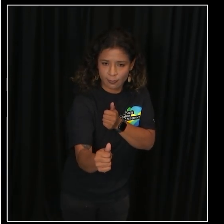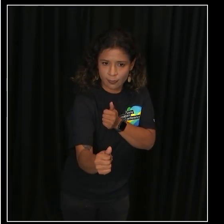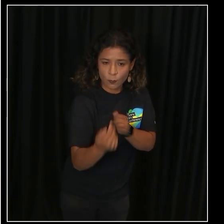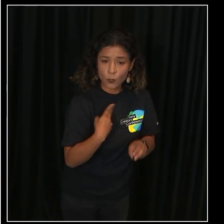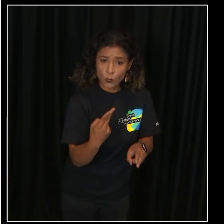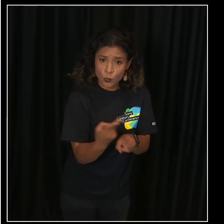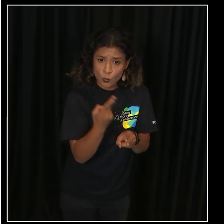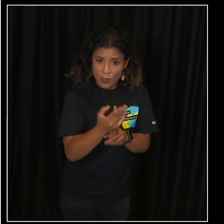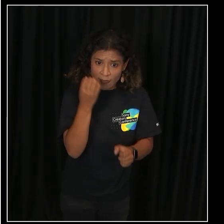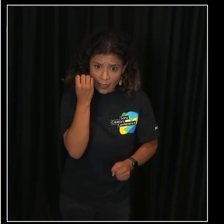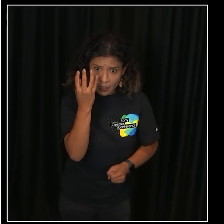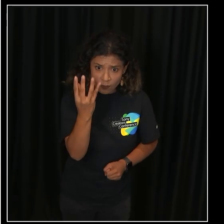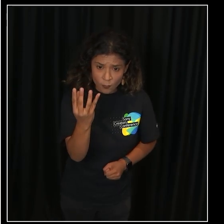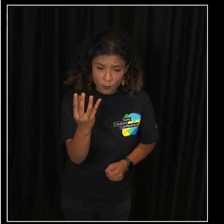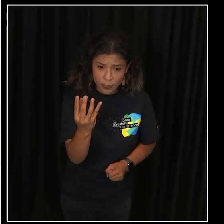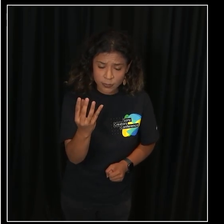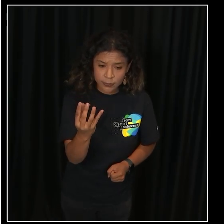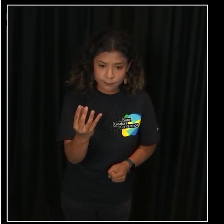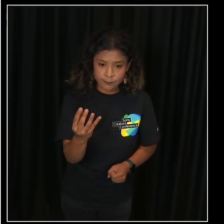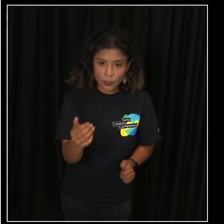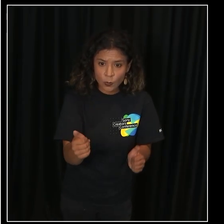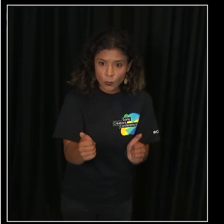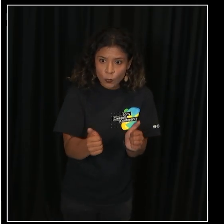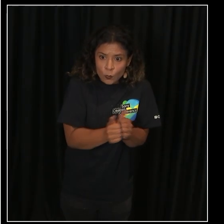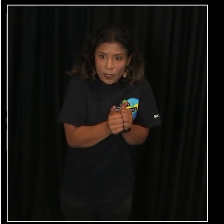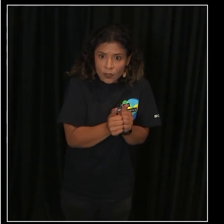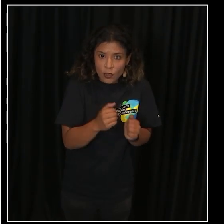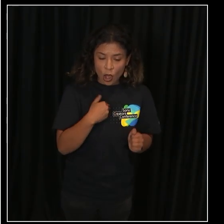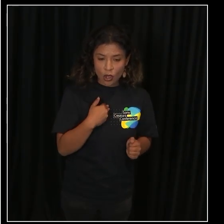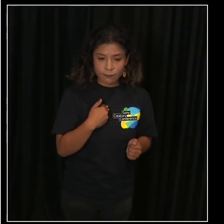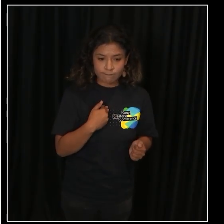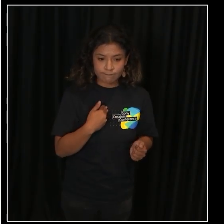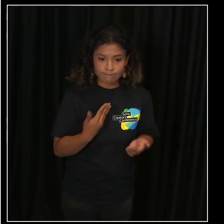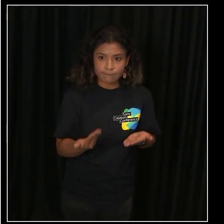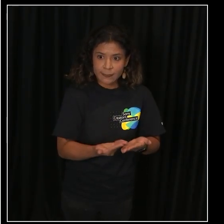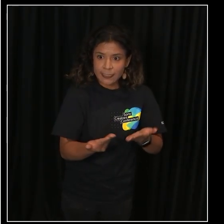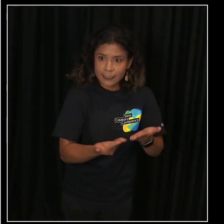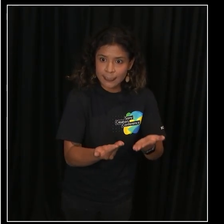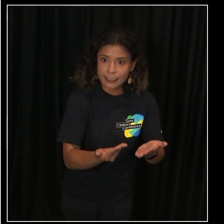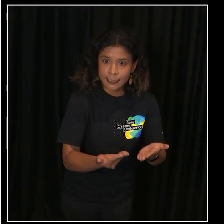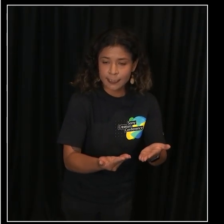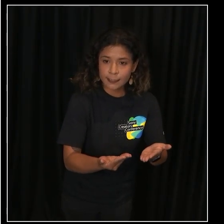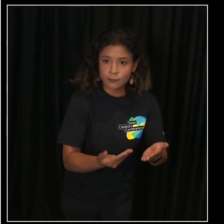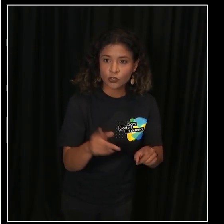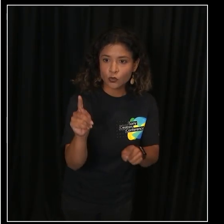complement our existing... less micro shadowing techniques